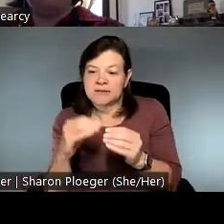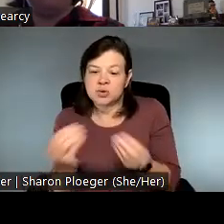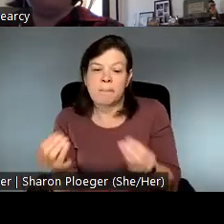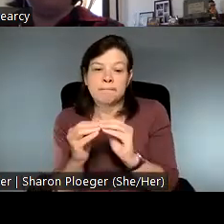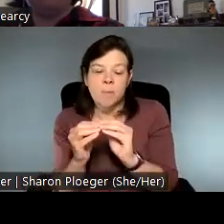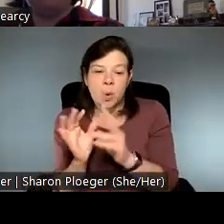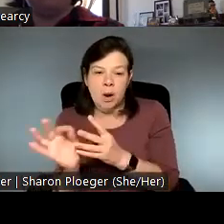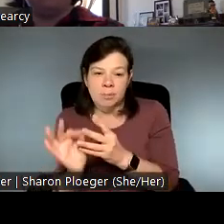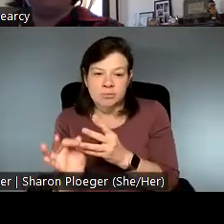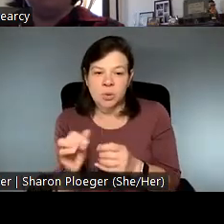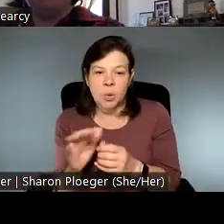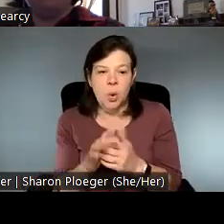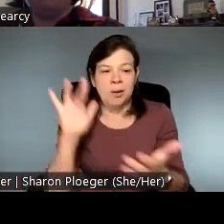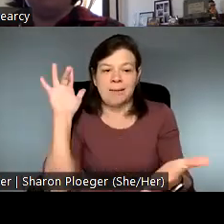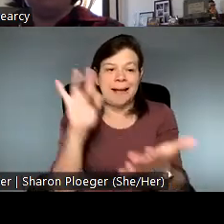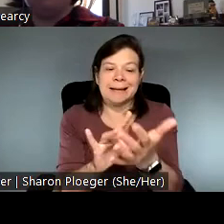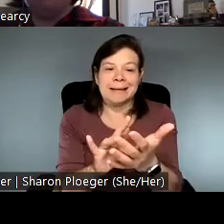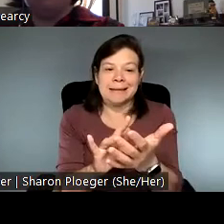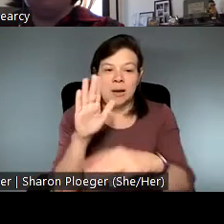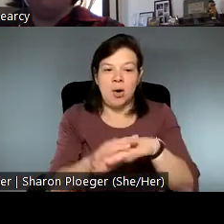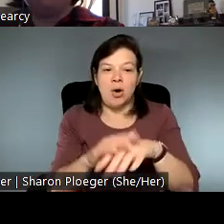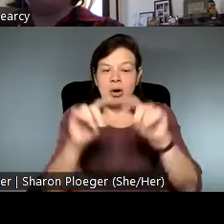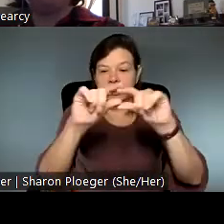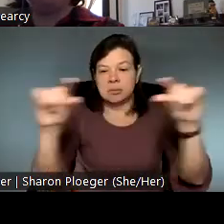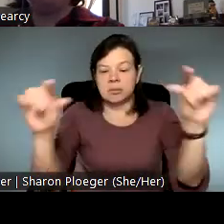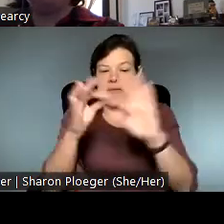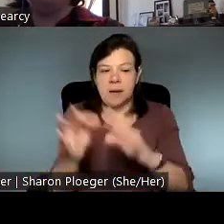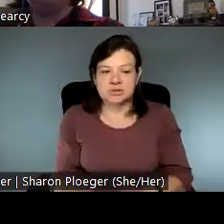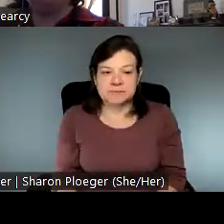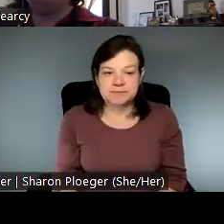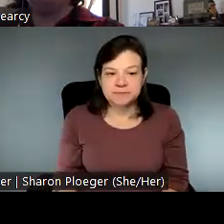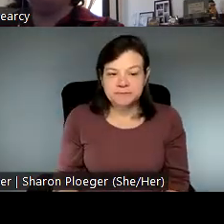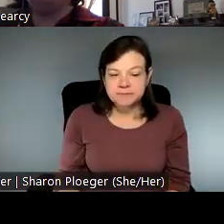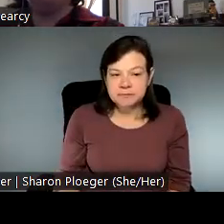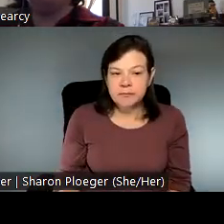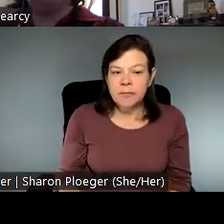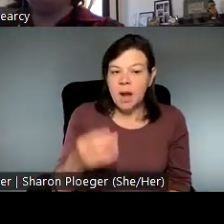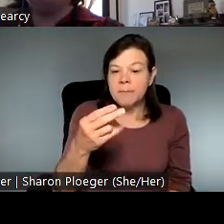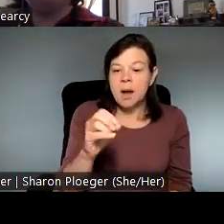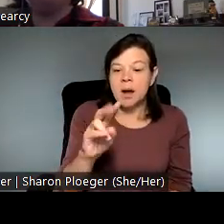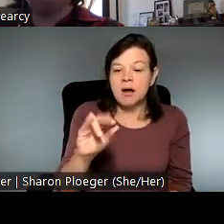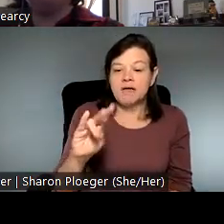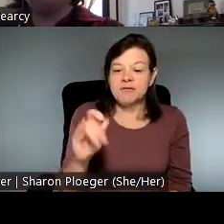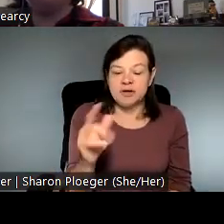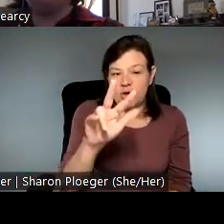or you can just click directly onto it. I'm hovering right now over the third option, which is heading one.